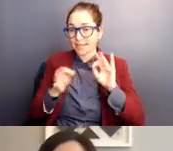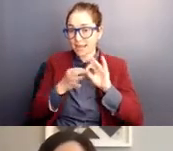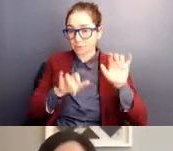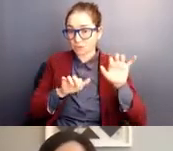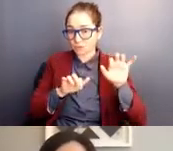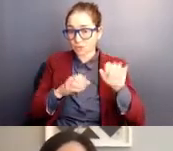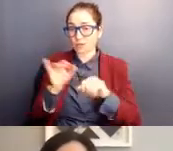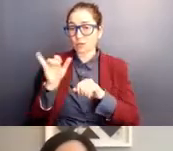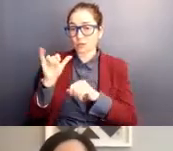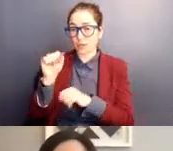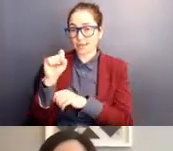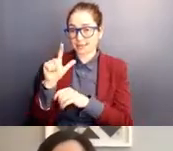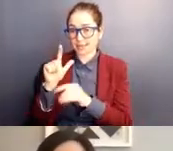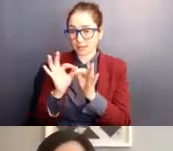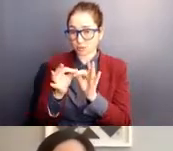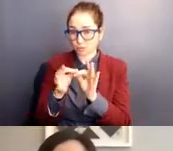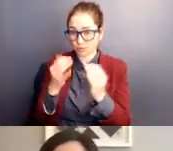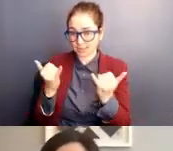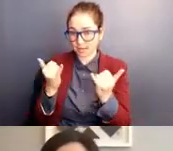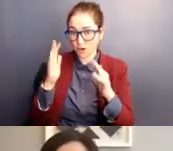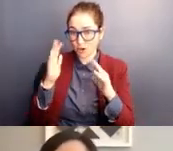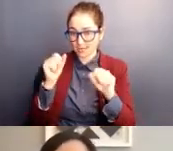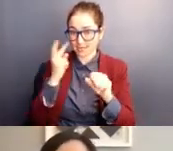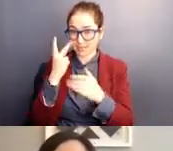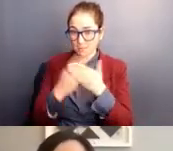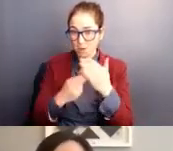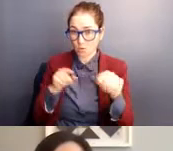interpretation. Hopefully you can see both right now. If you